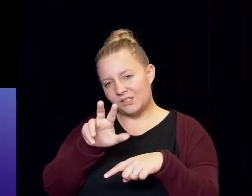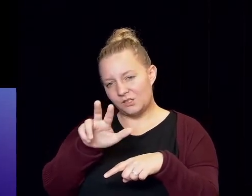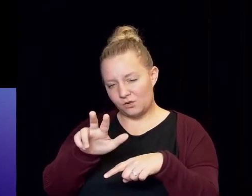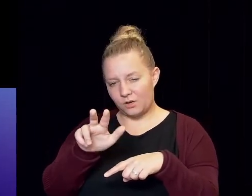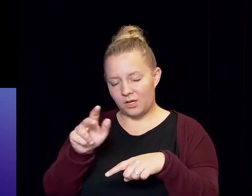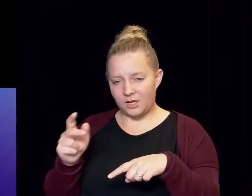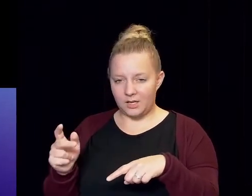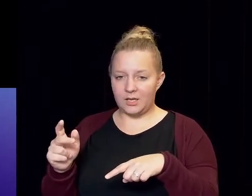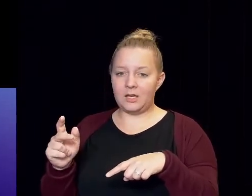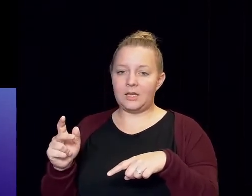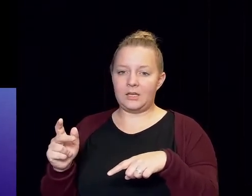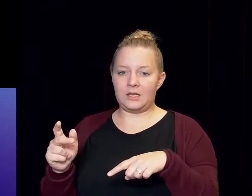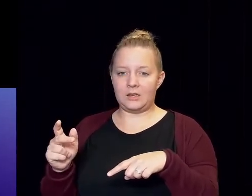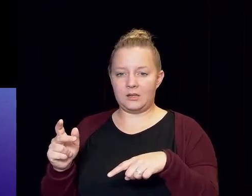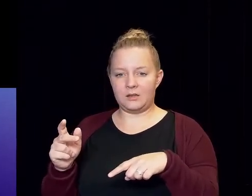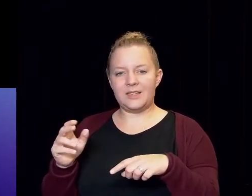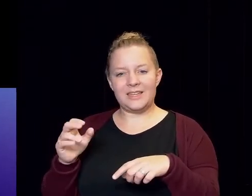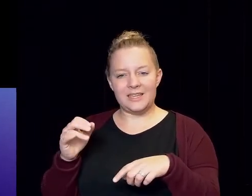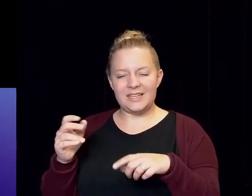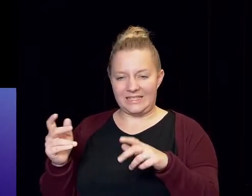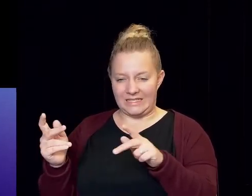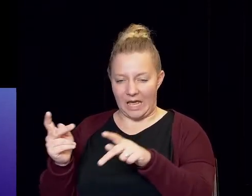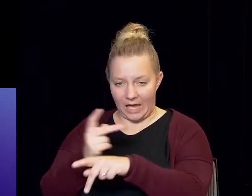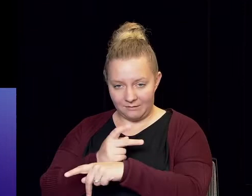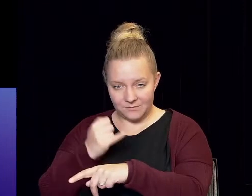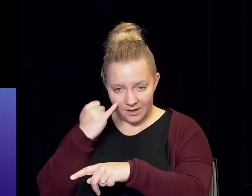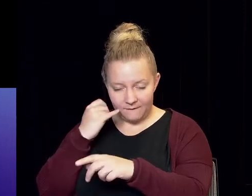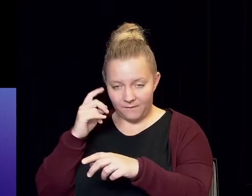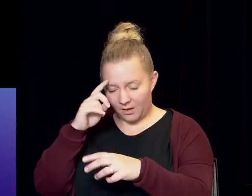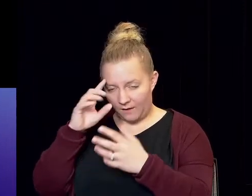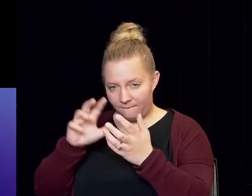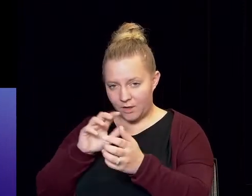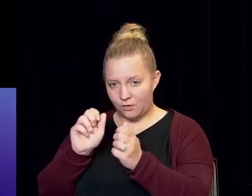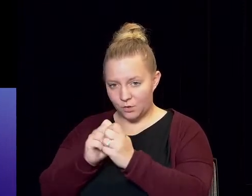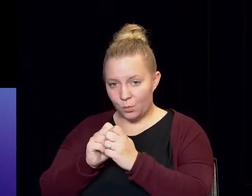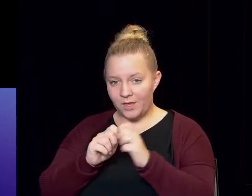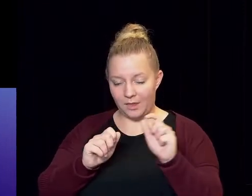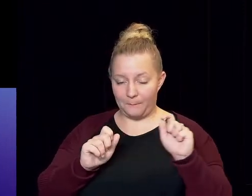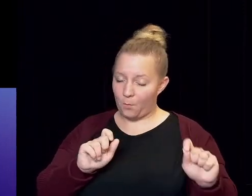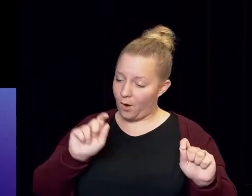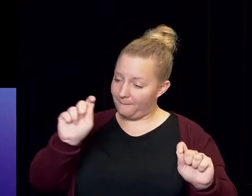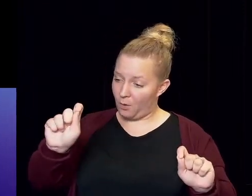times, or if that's gonna get you confused with your decimal point, you can do a little x. But, don't get it confused with the variable x.